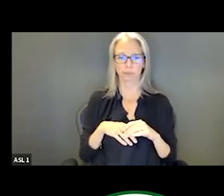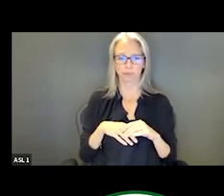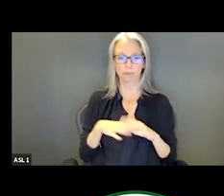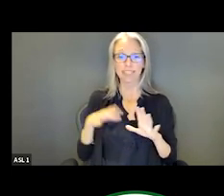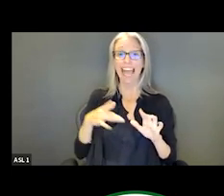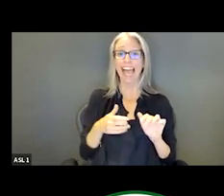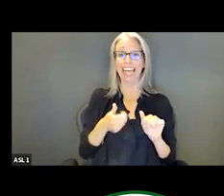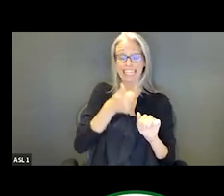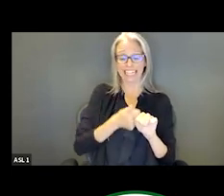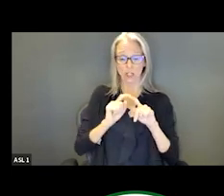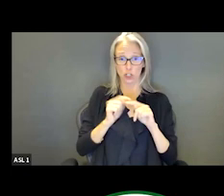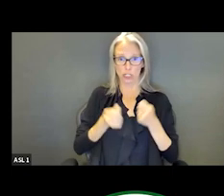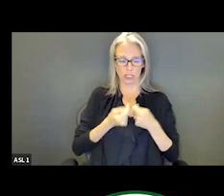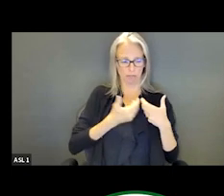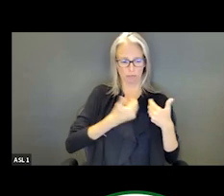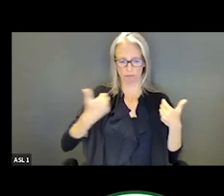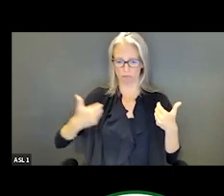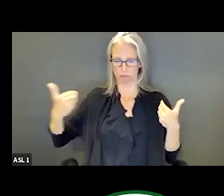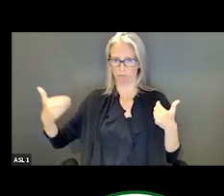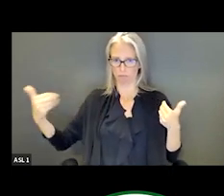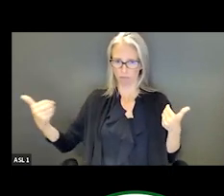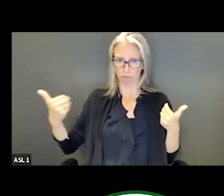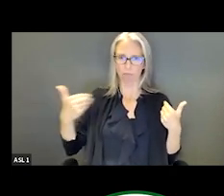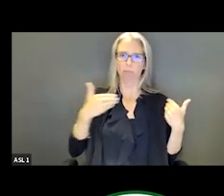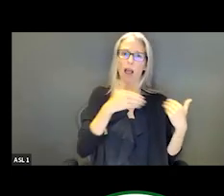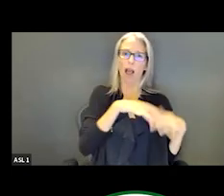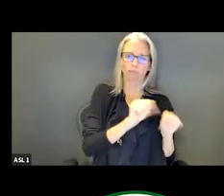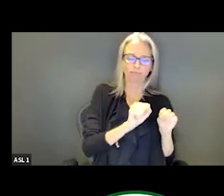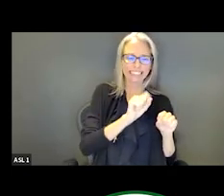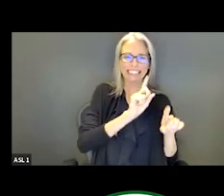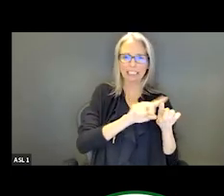just pull our cameras and field journals to document any interaction with barriers and